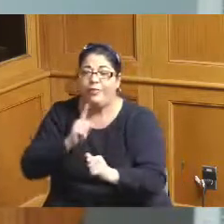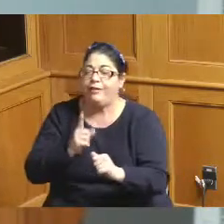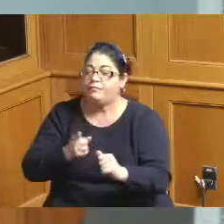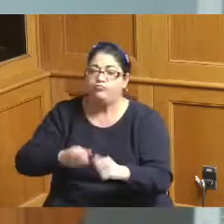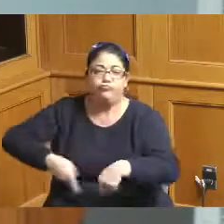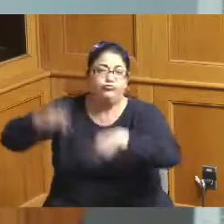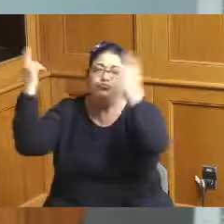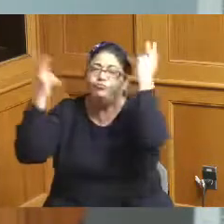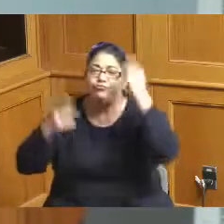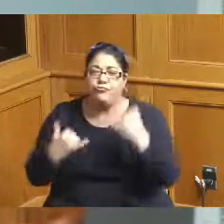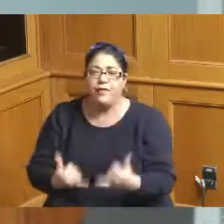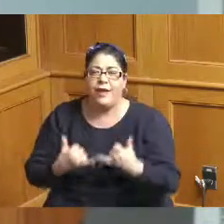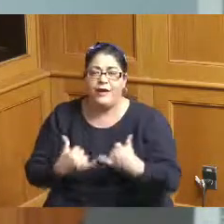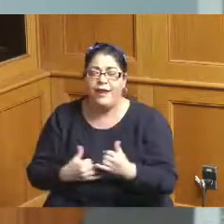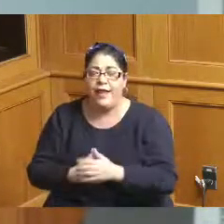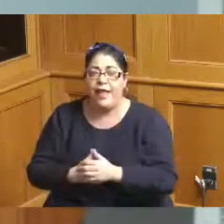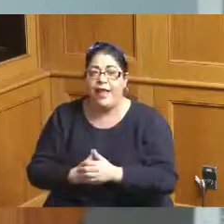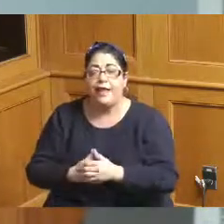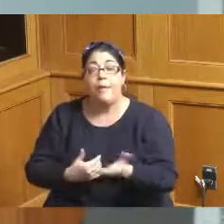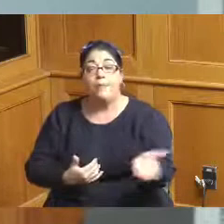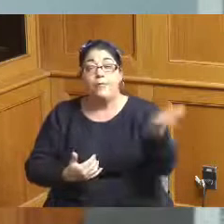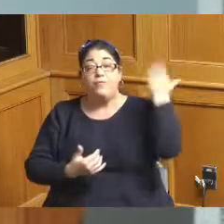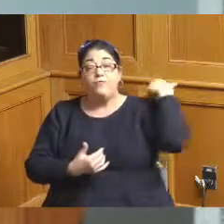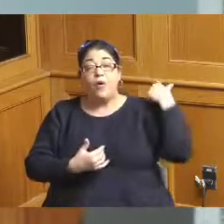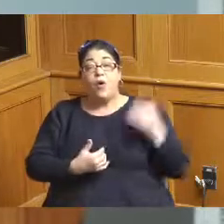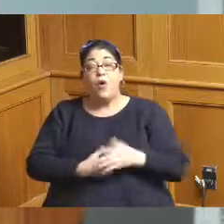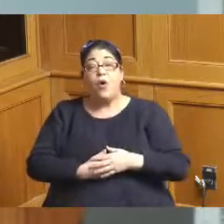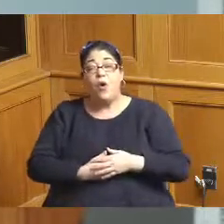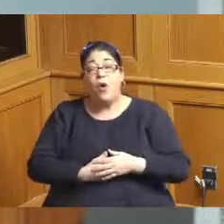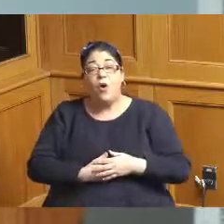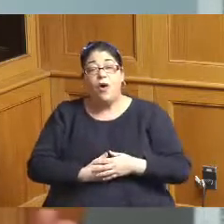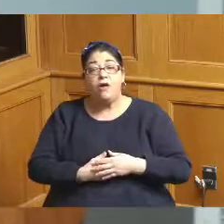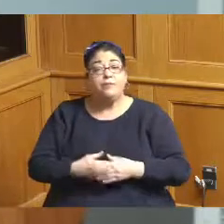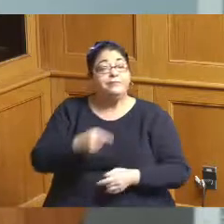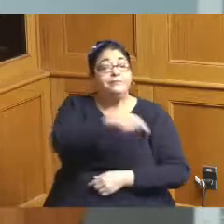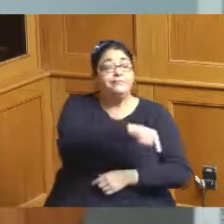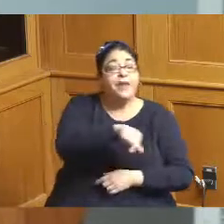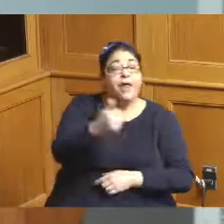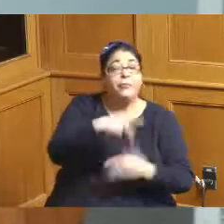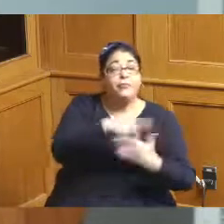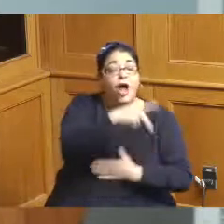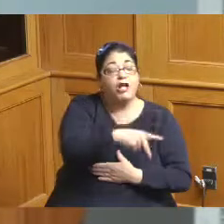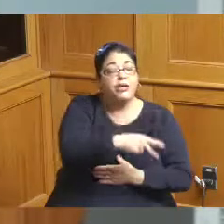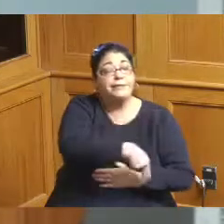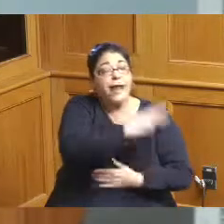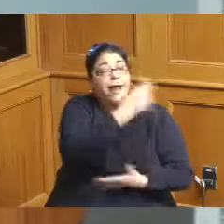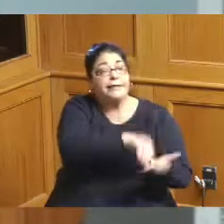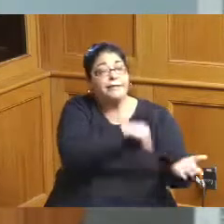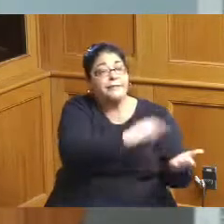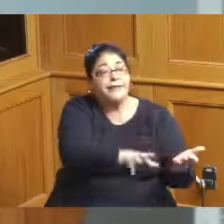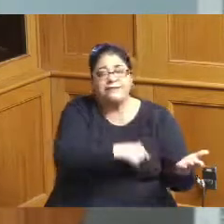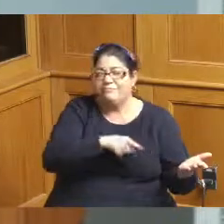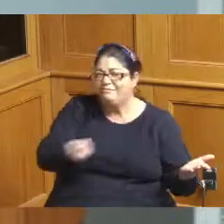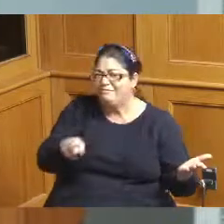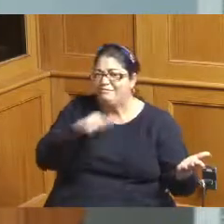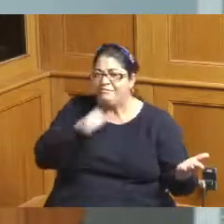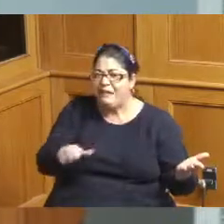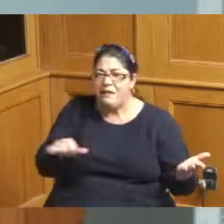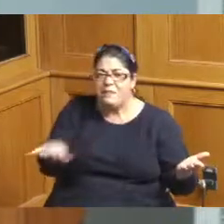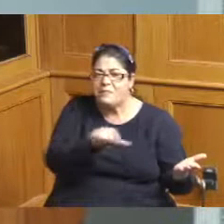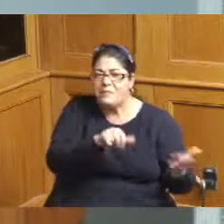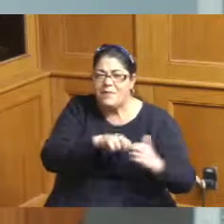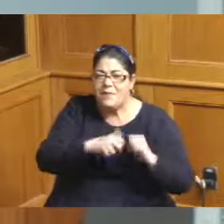and what was high a couple months ago on the banks is not really the issue on Findlay Market this is